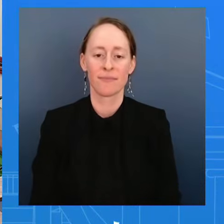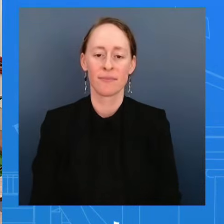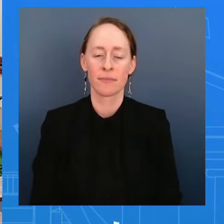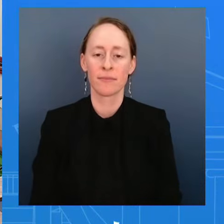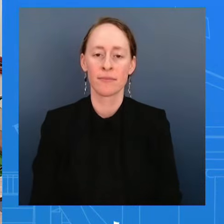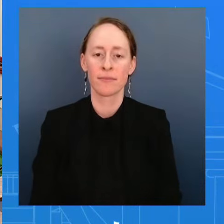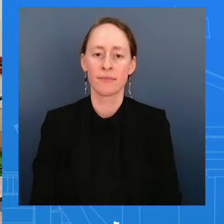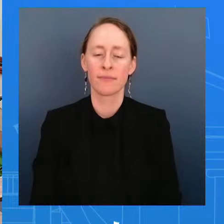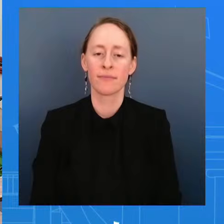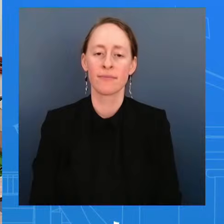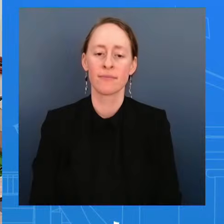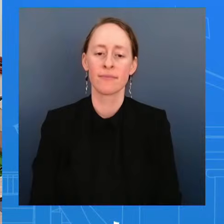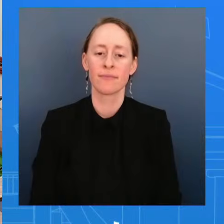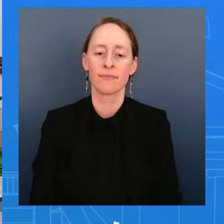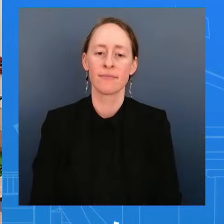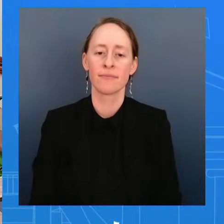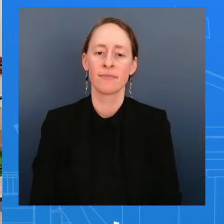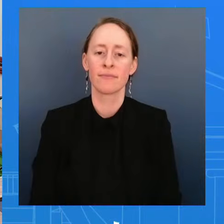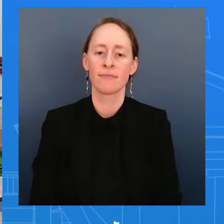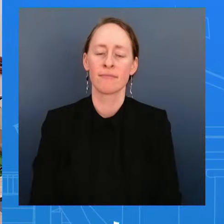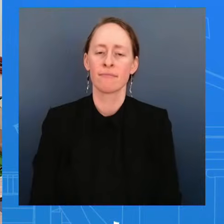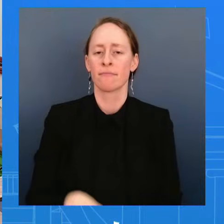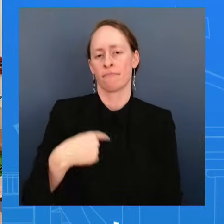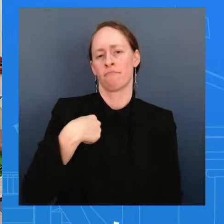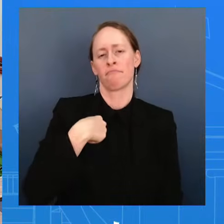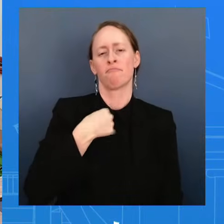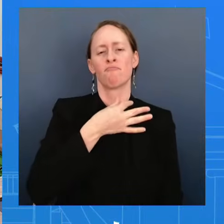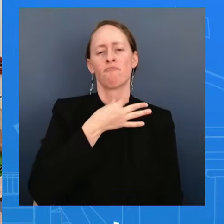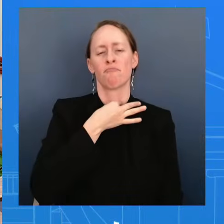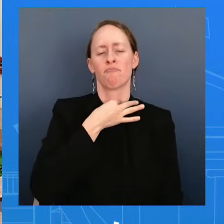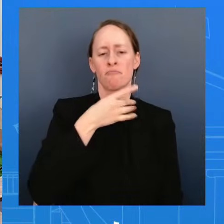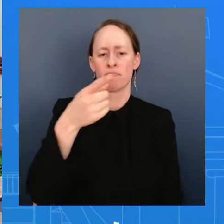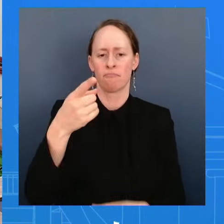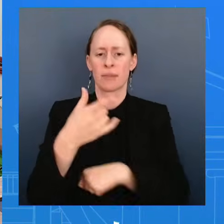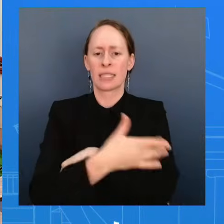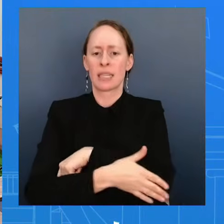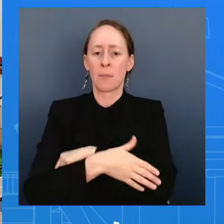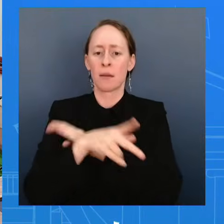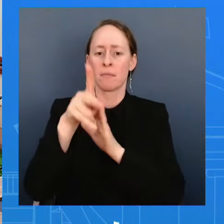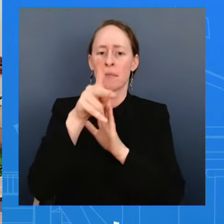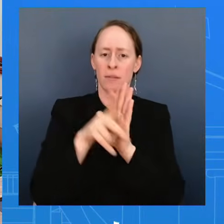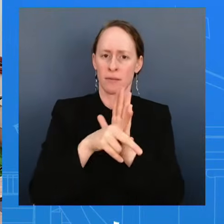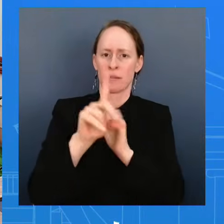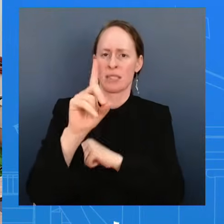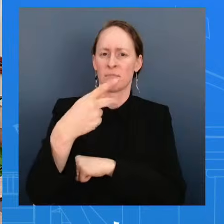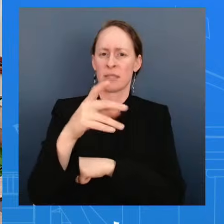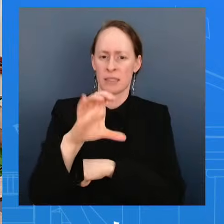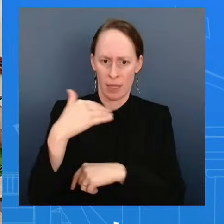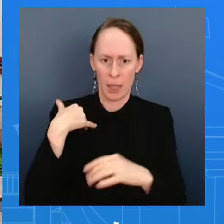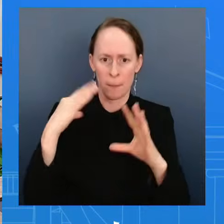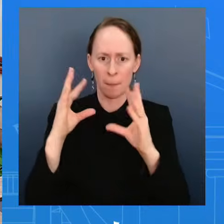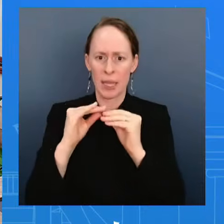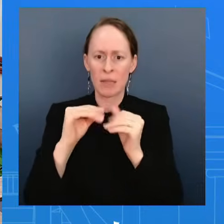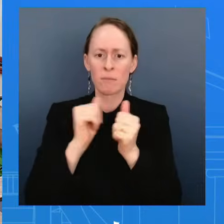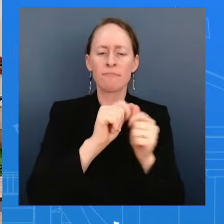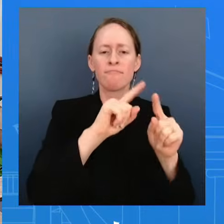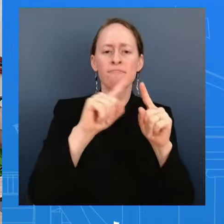Obviously, we have -- we -- we have our par- -- partners out there that does the communications. We have ways to do that.